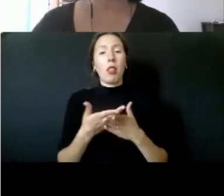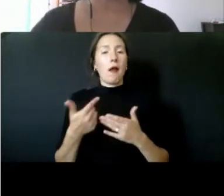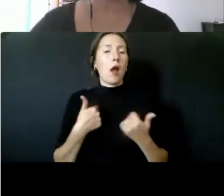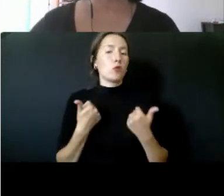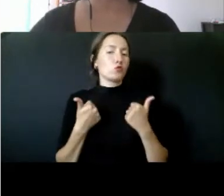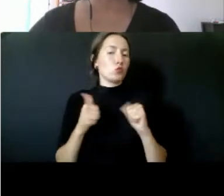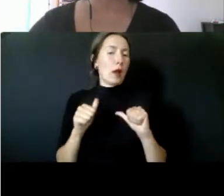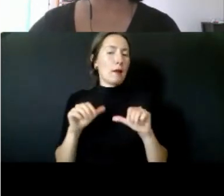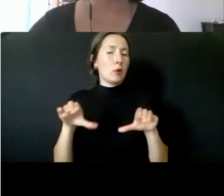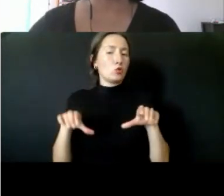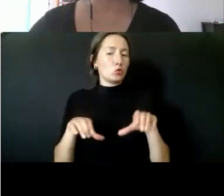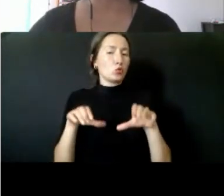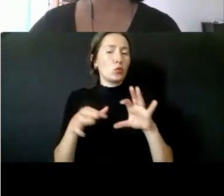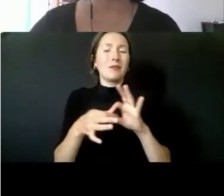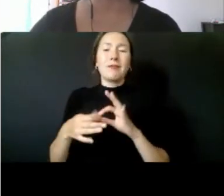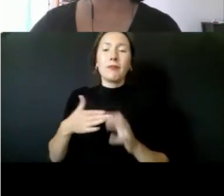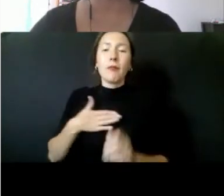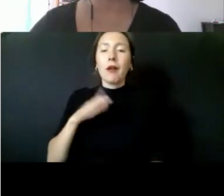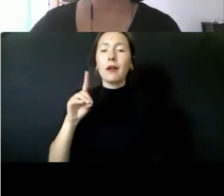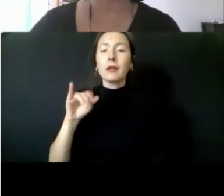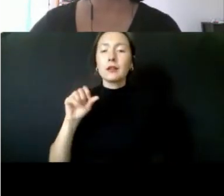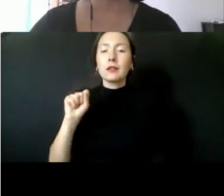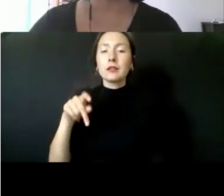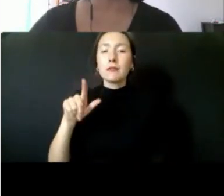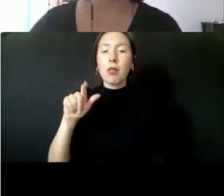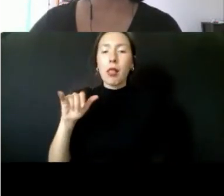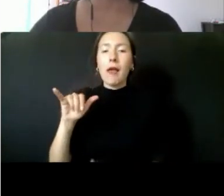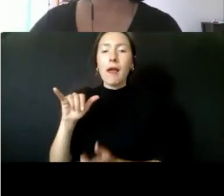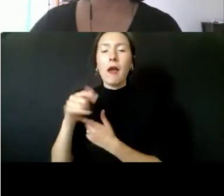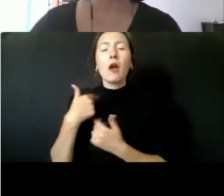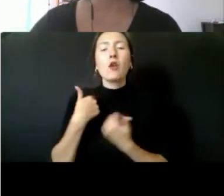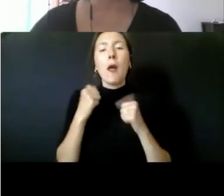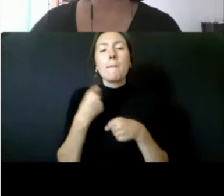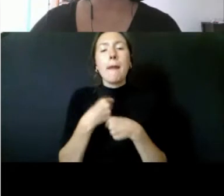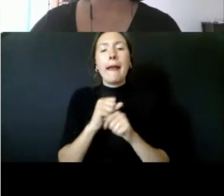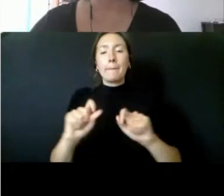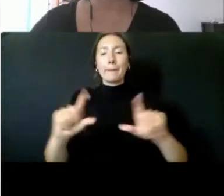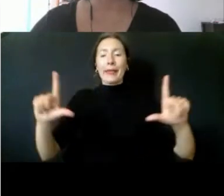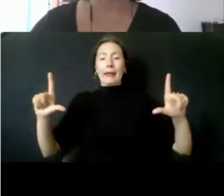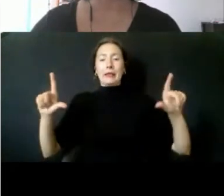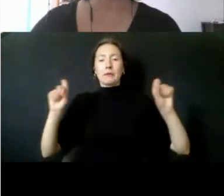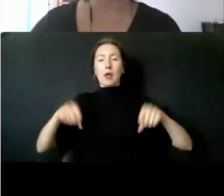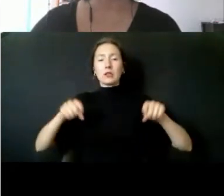as possible so i will actually make my sample text bigger so that i can see it because i do happen to